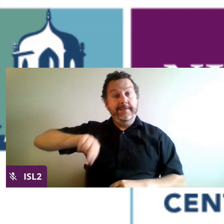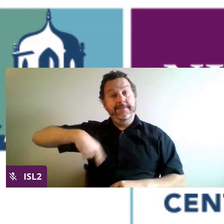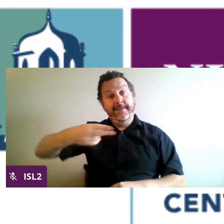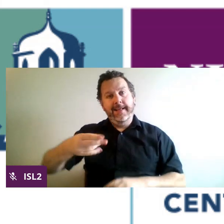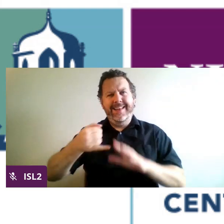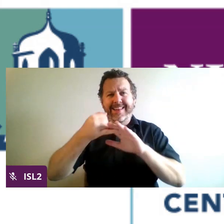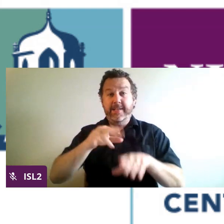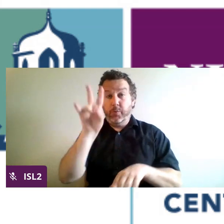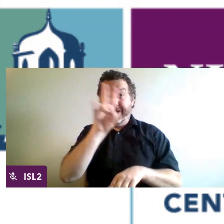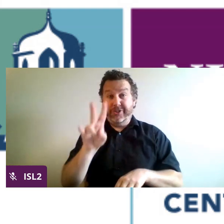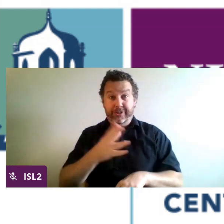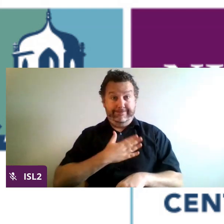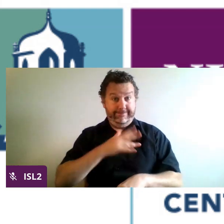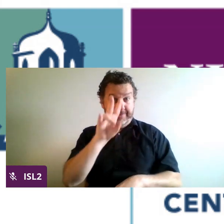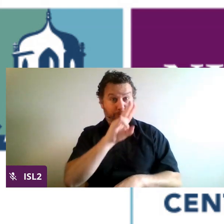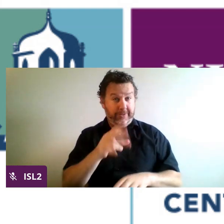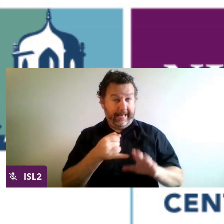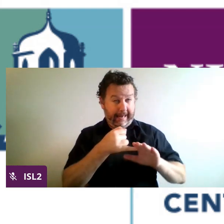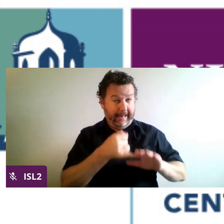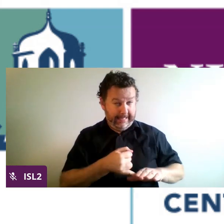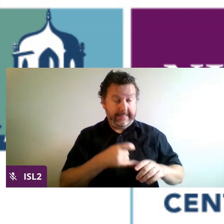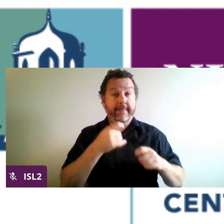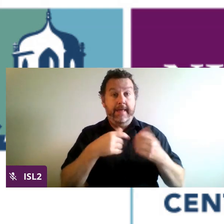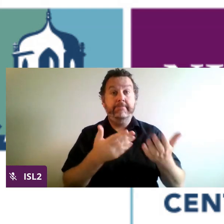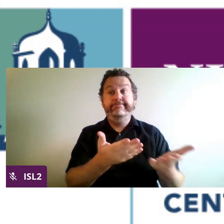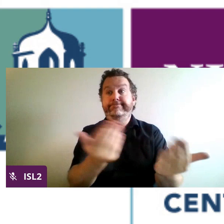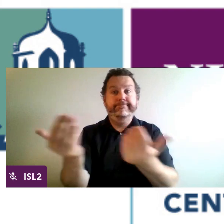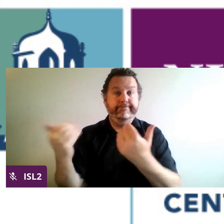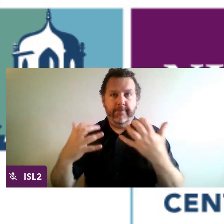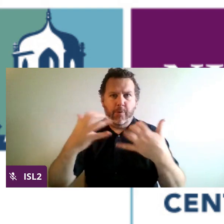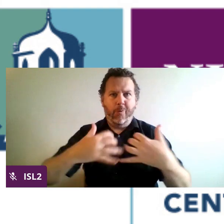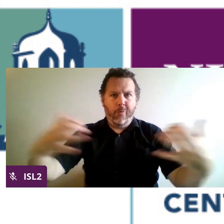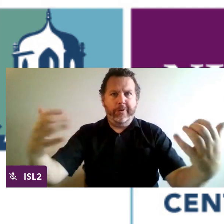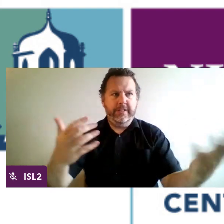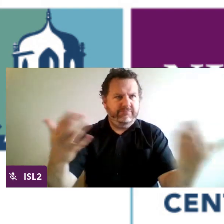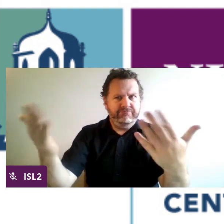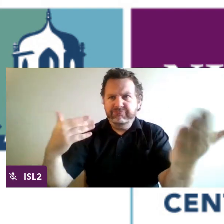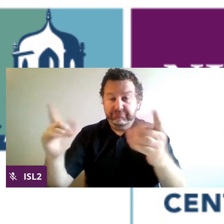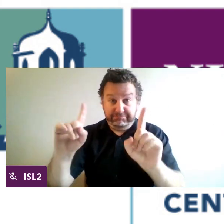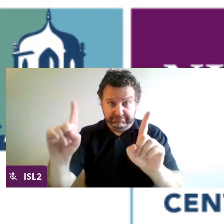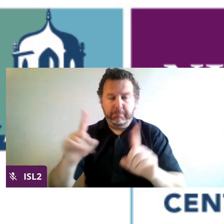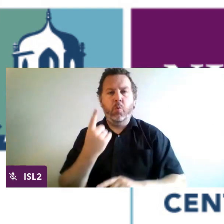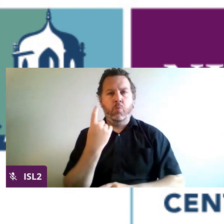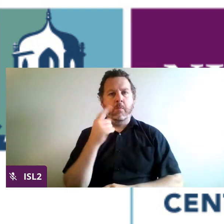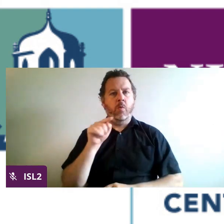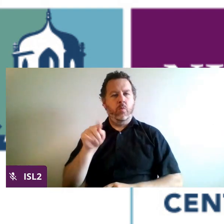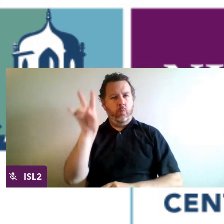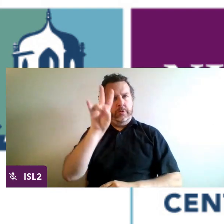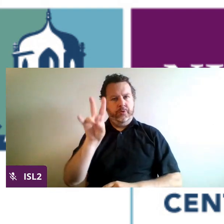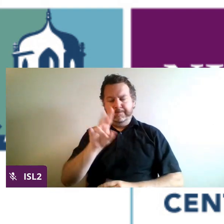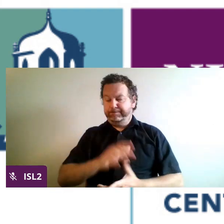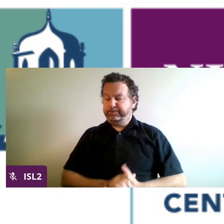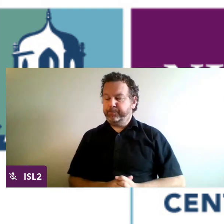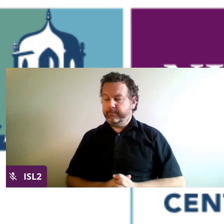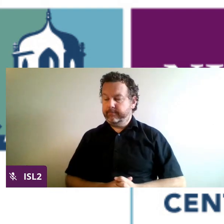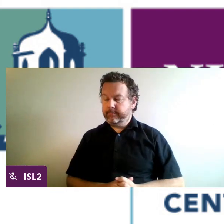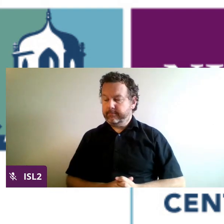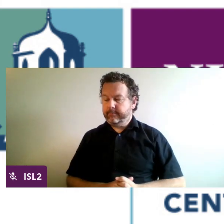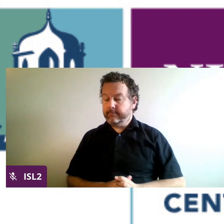before we enter the audience Q&A portion of the webinar, the final question from me is about COVID-19.